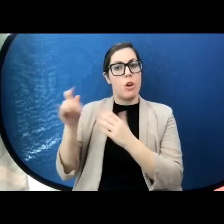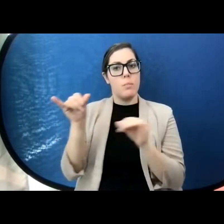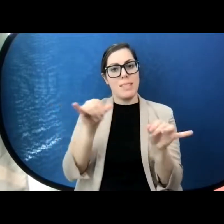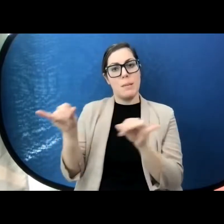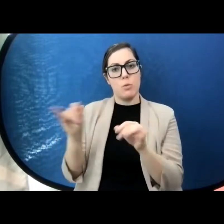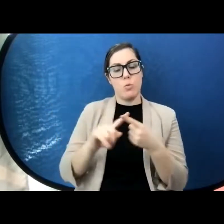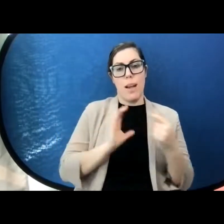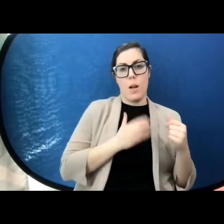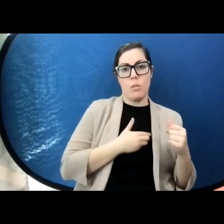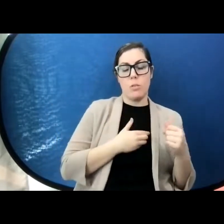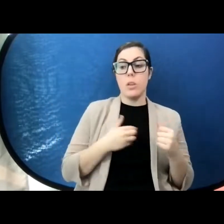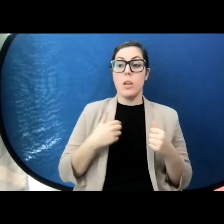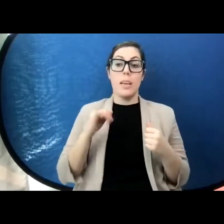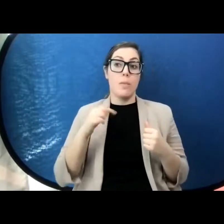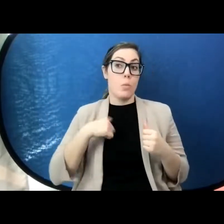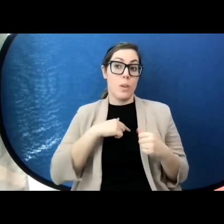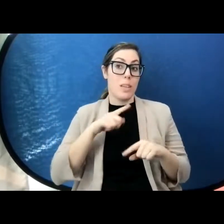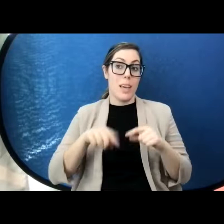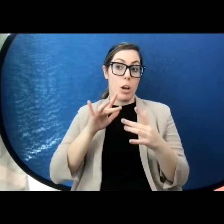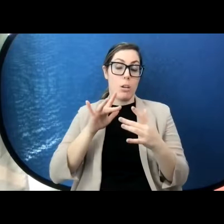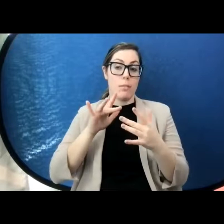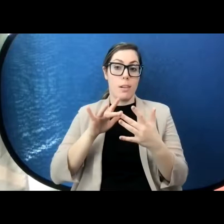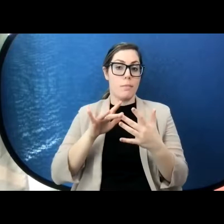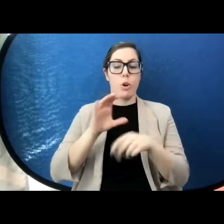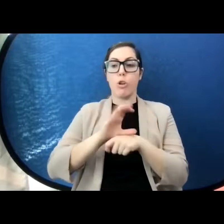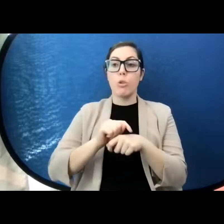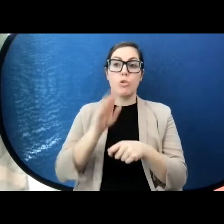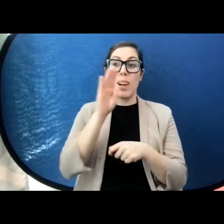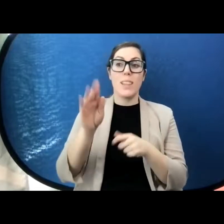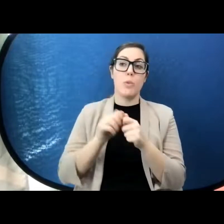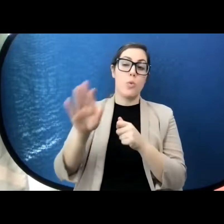we can do if we can't consult directly on the programmatic or curricular aspects of a program